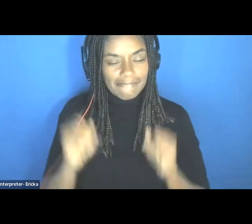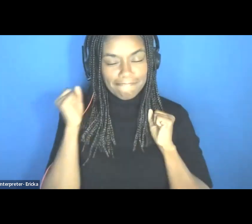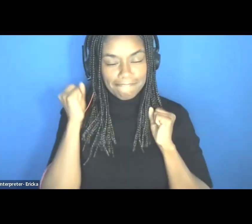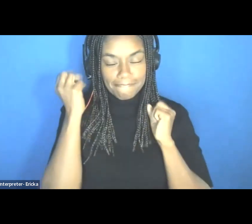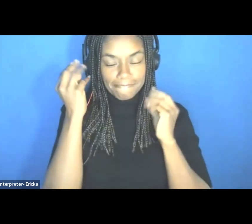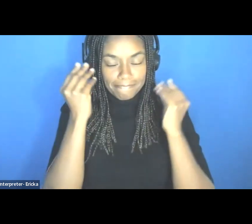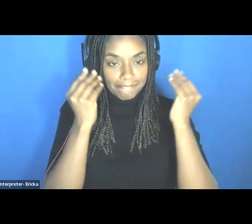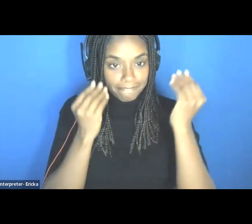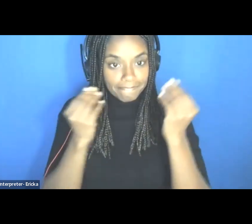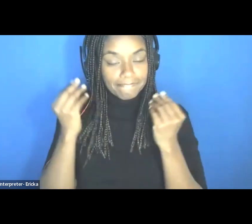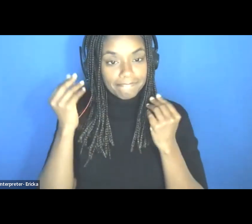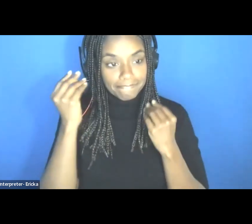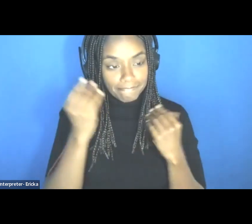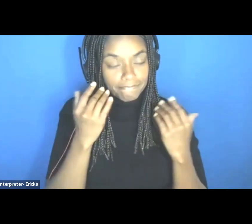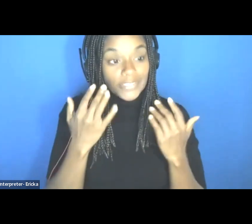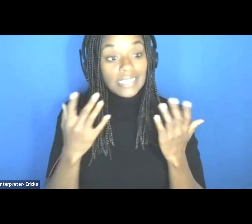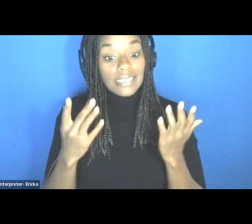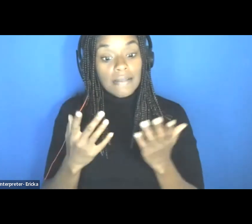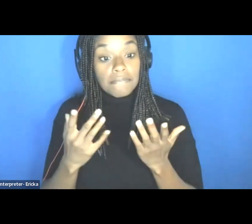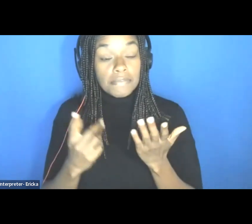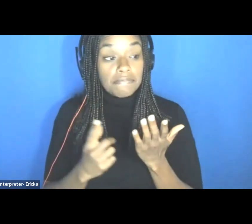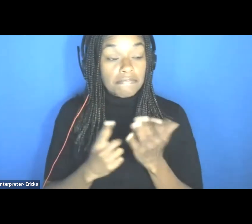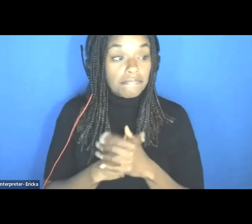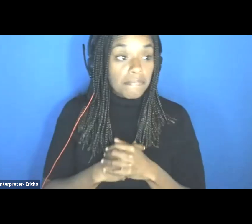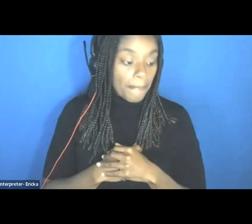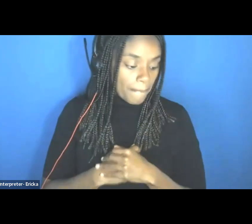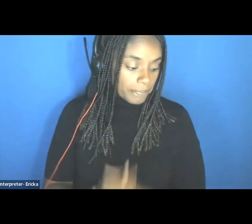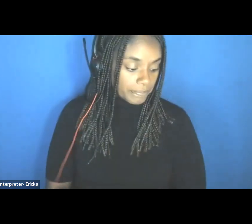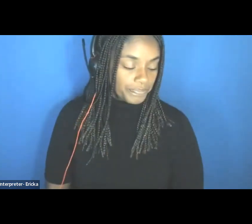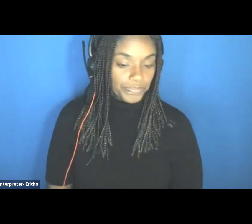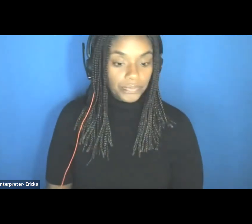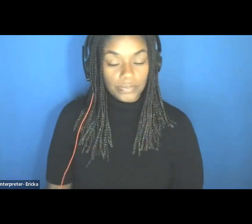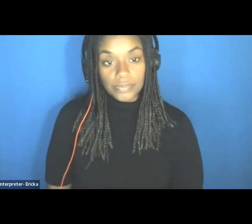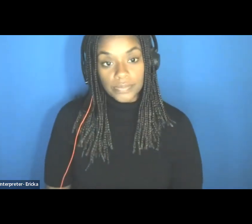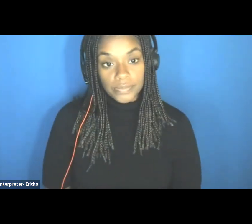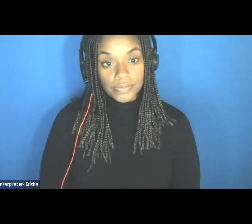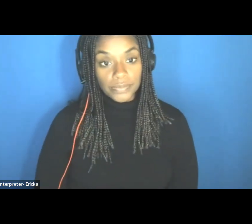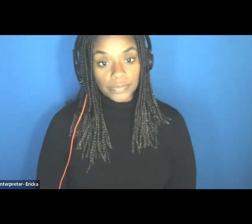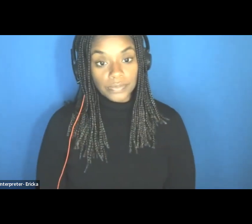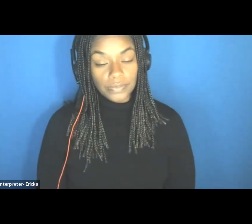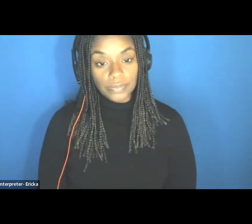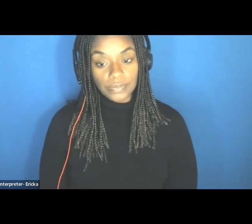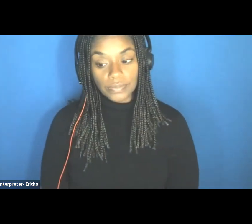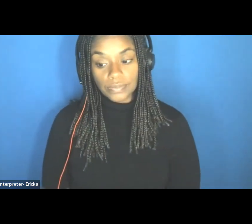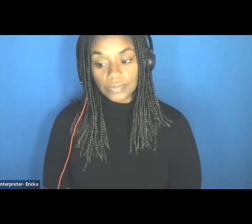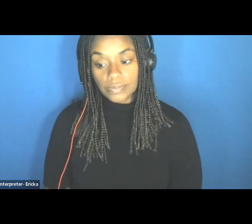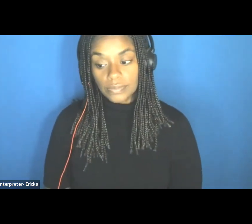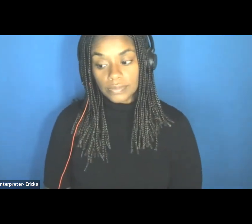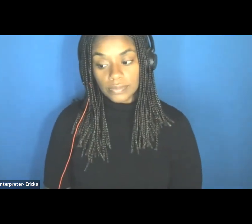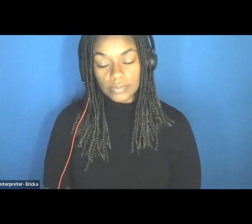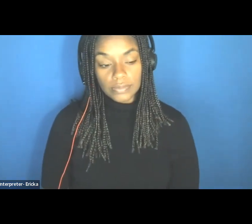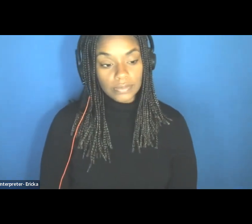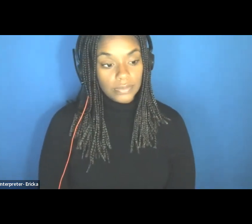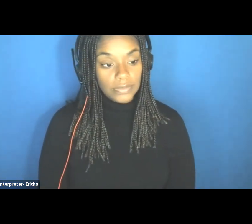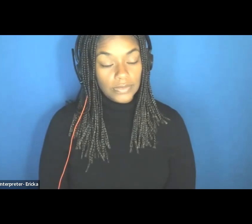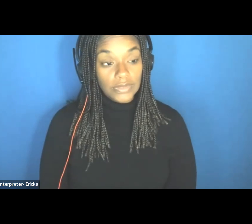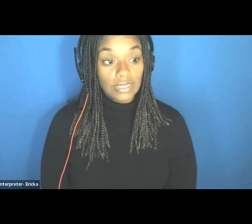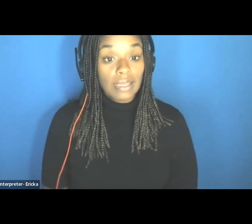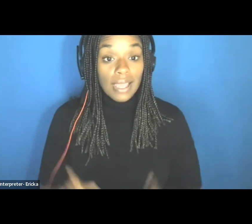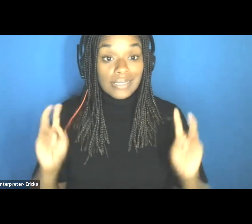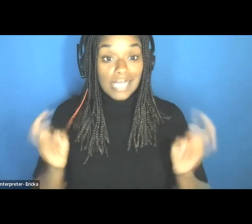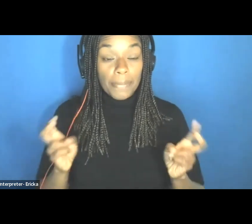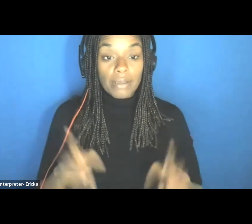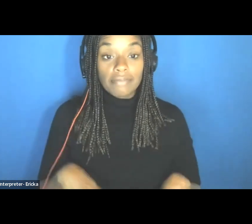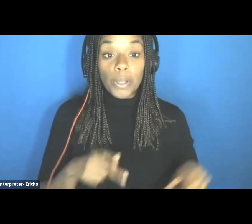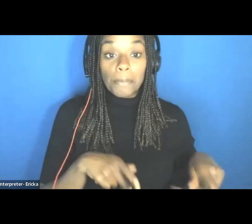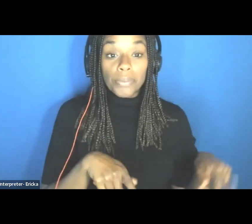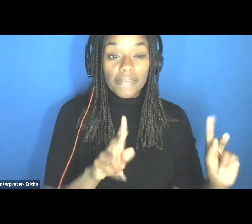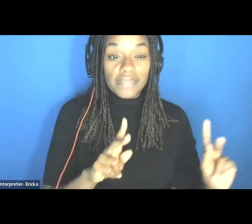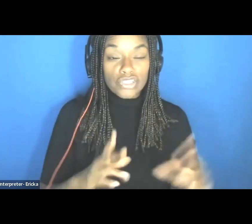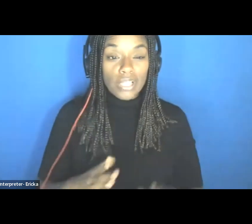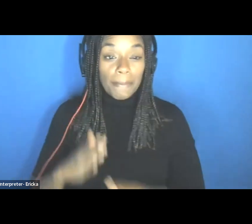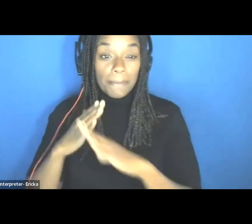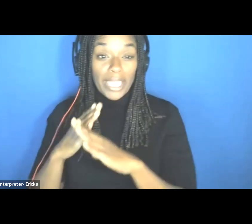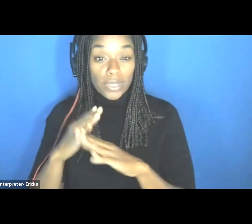You know.